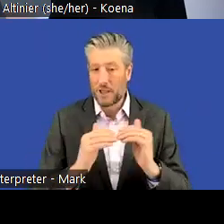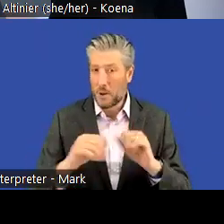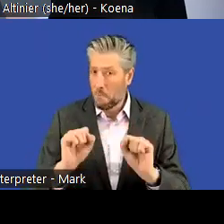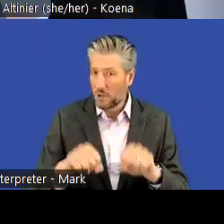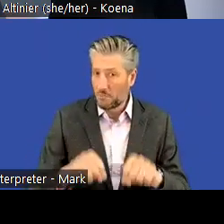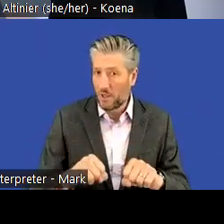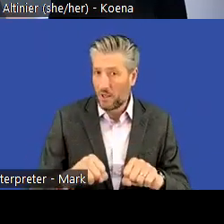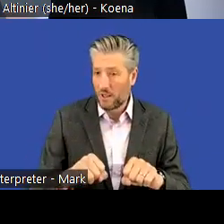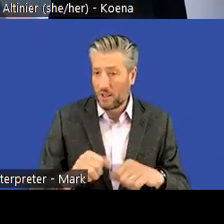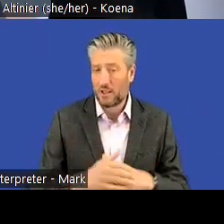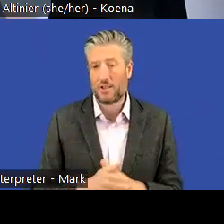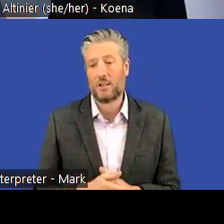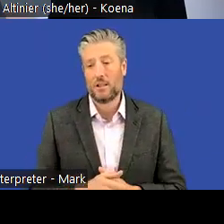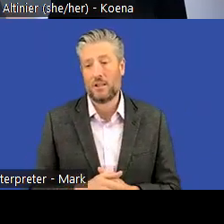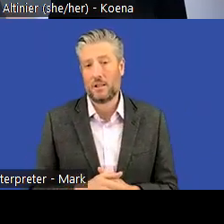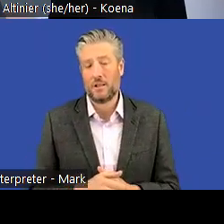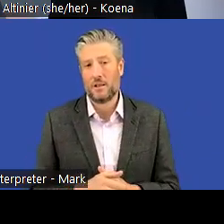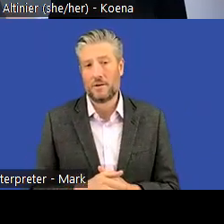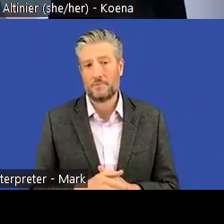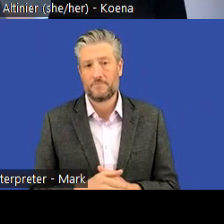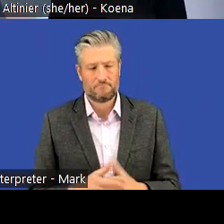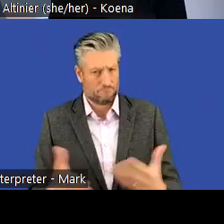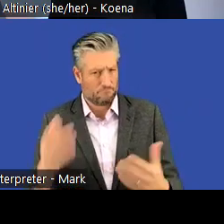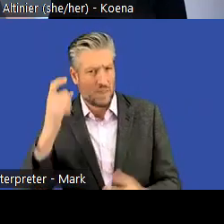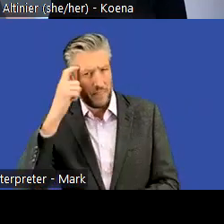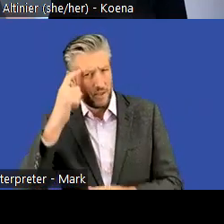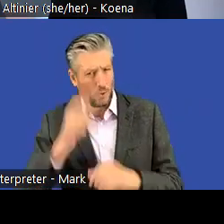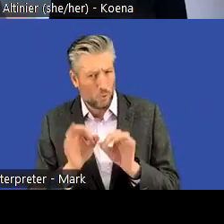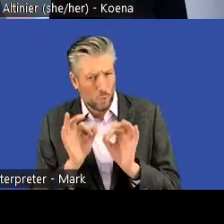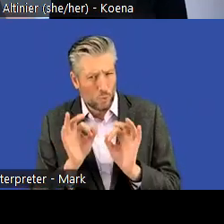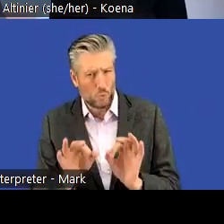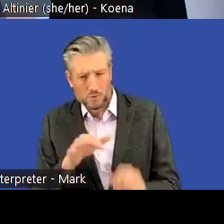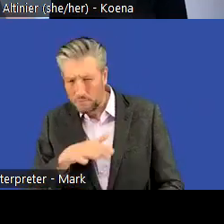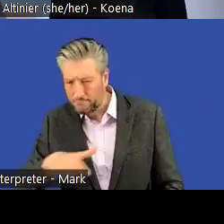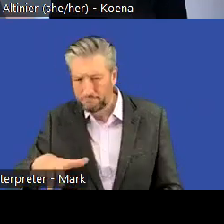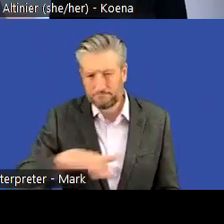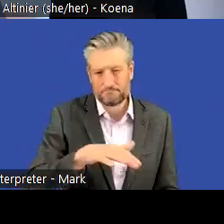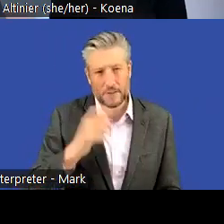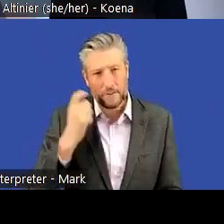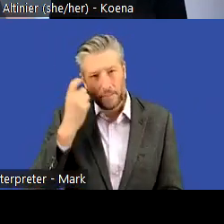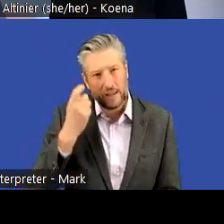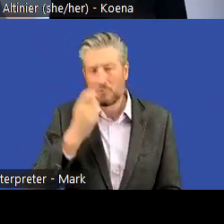What better place to work on this reflection than the European level together?